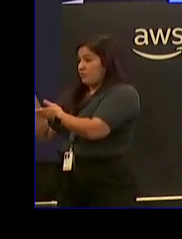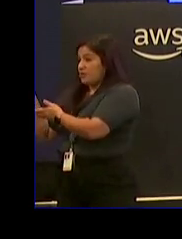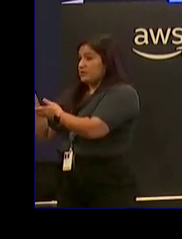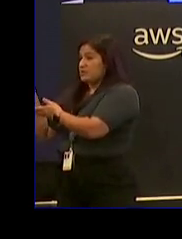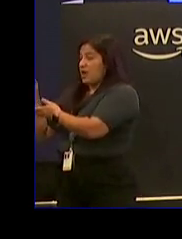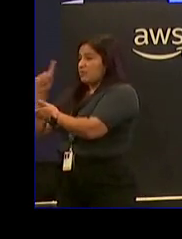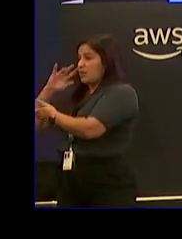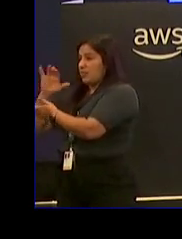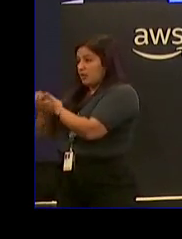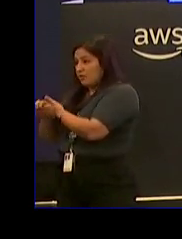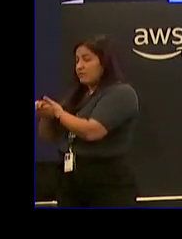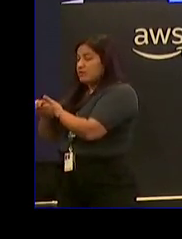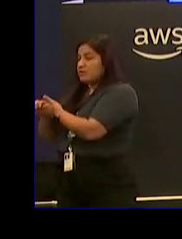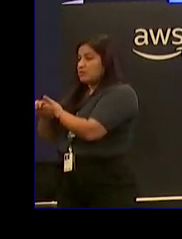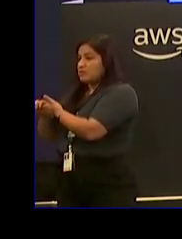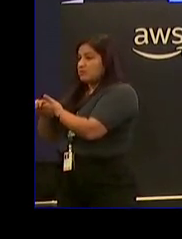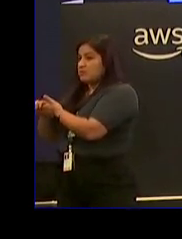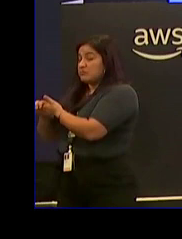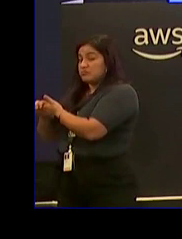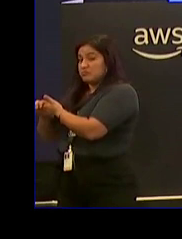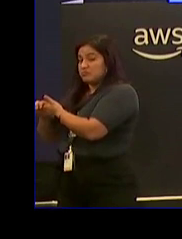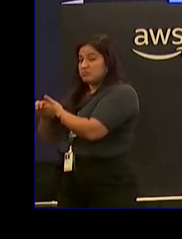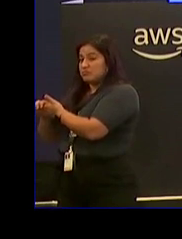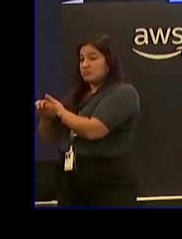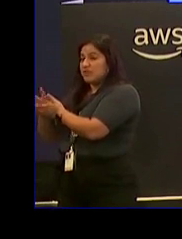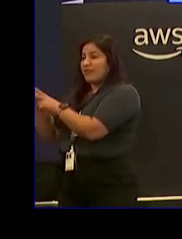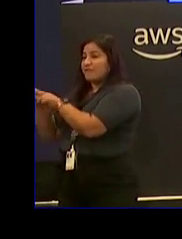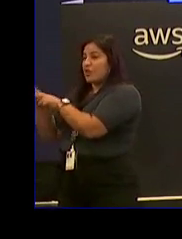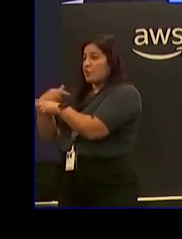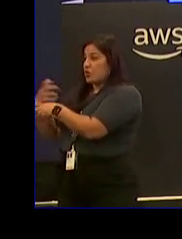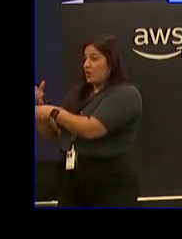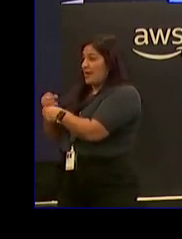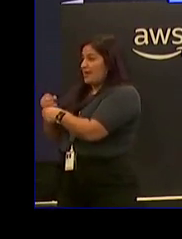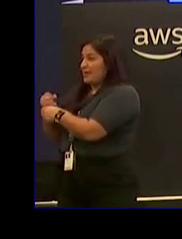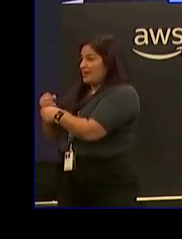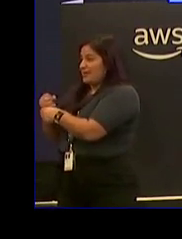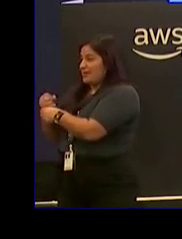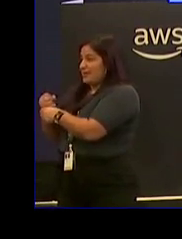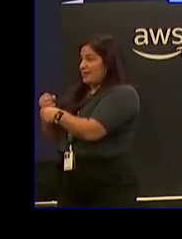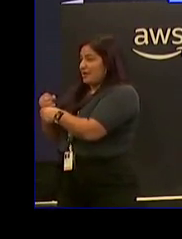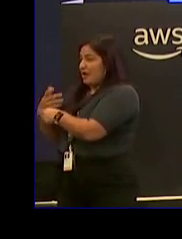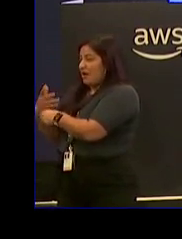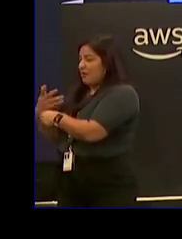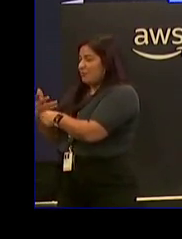that the value we are getting is actually close to true.